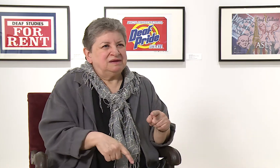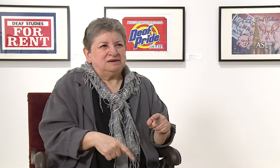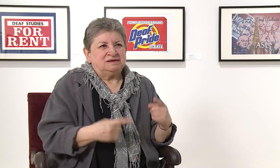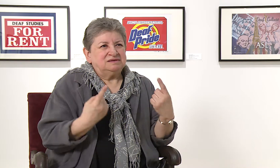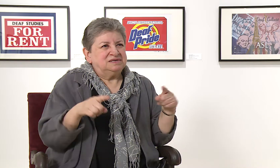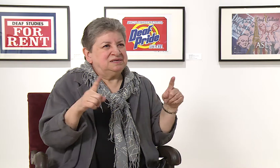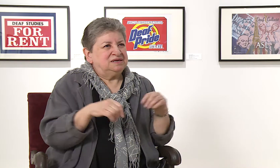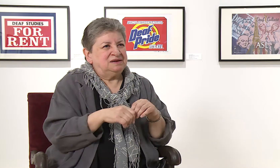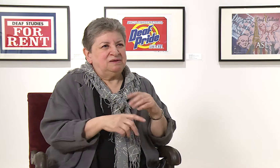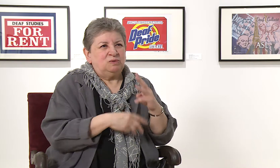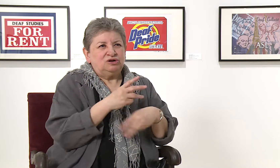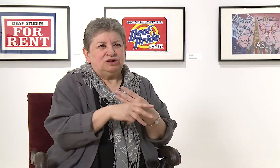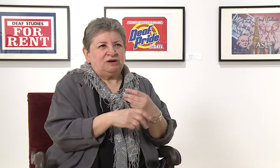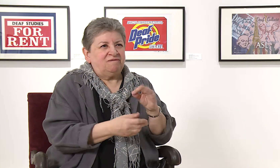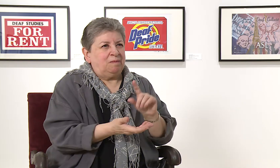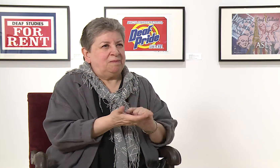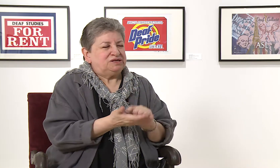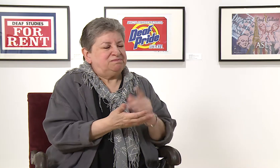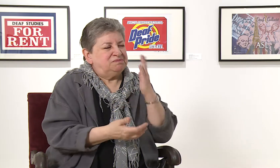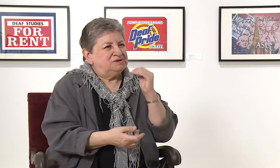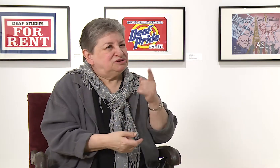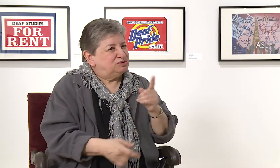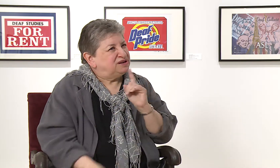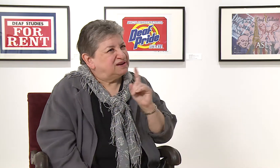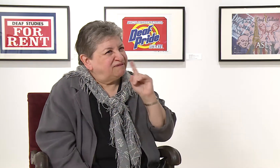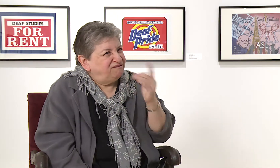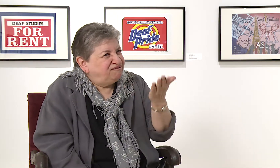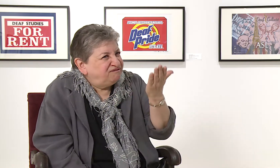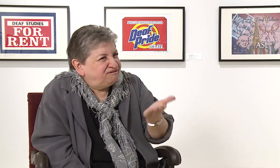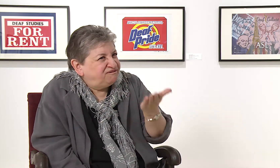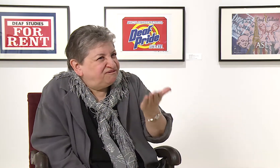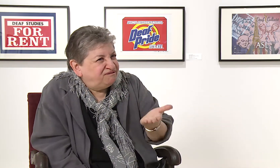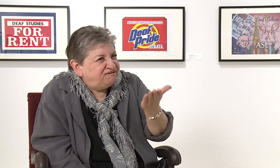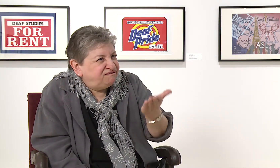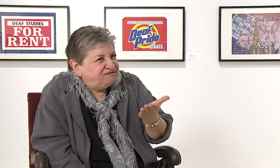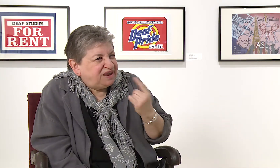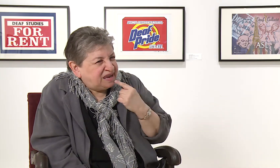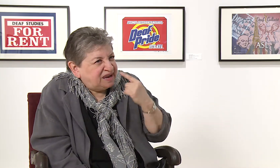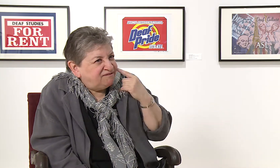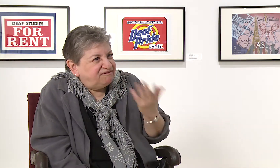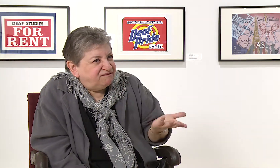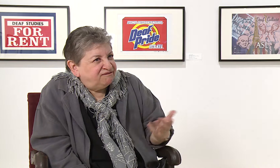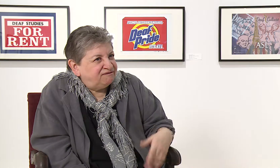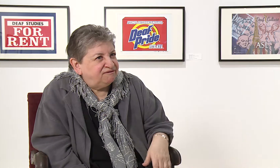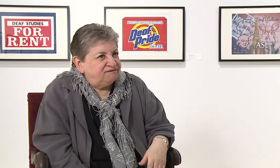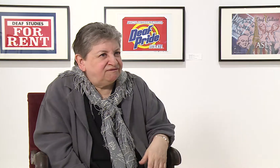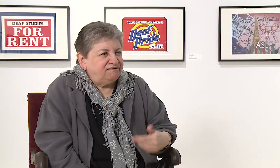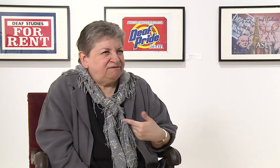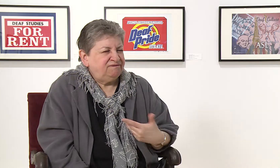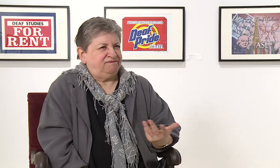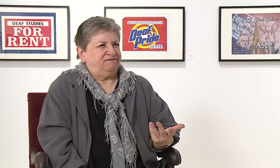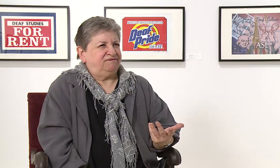but told me I would not succeed in the world of publishing because I was a deaf person.